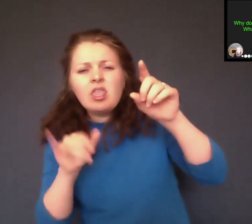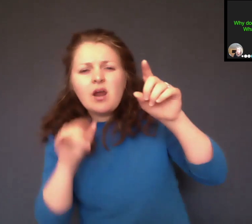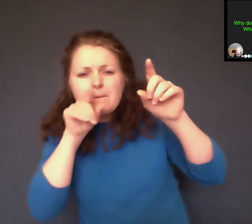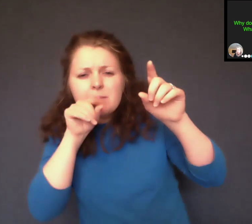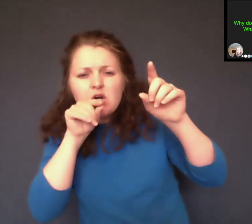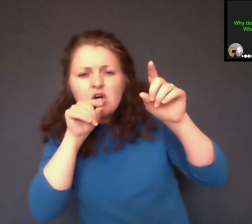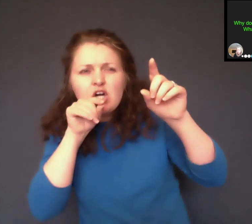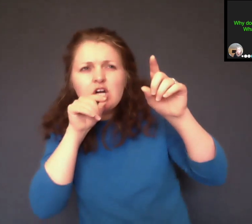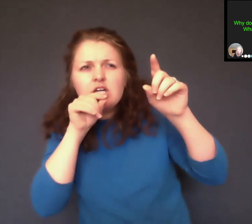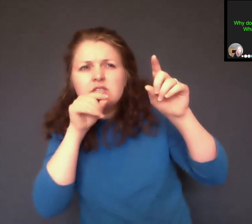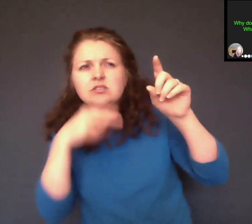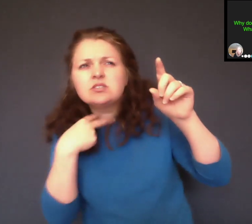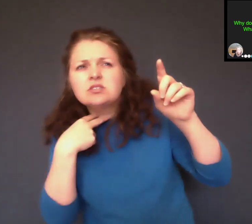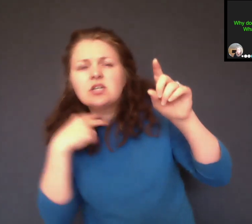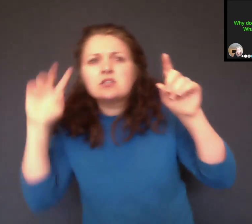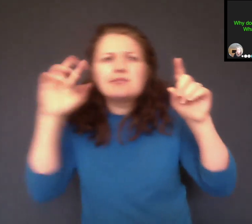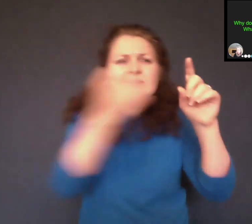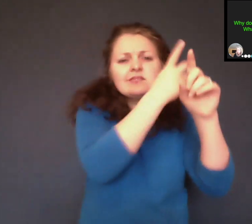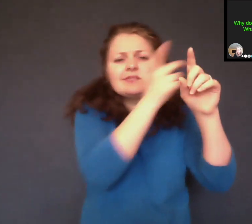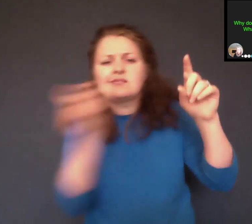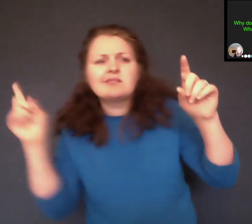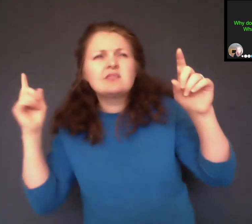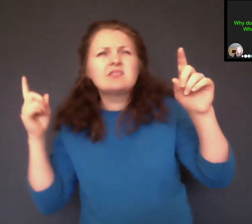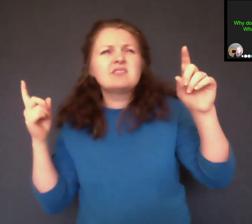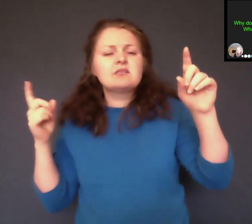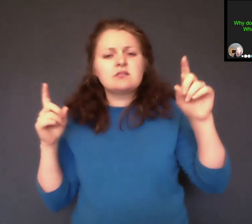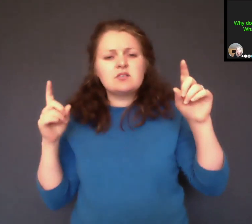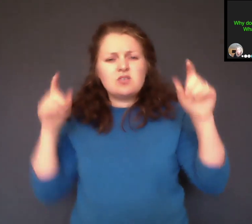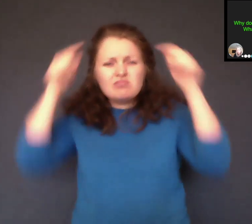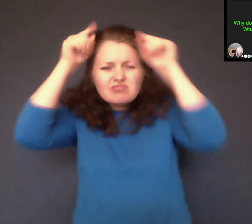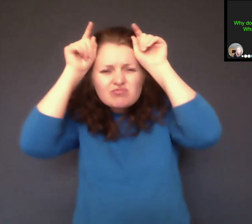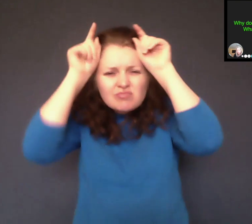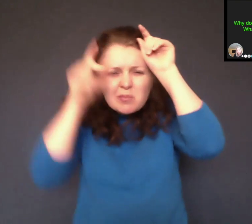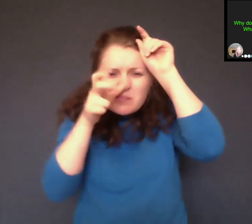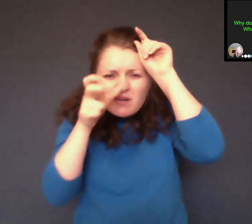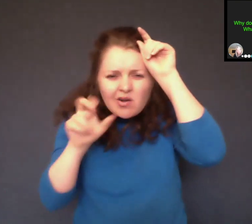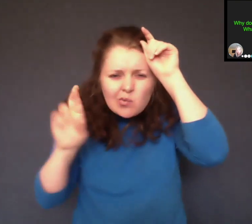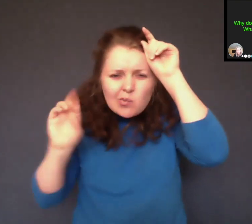panicking as it flew blindly back and forth or roaches perhaps masked on the beams above him